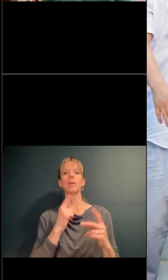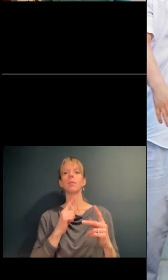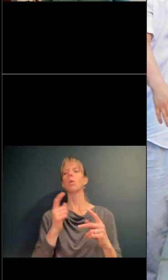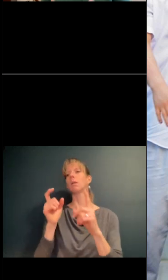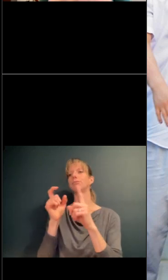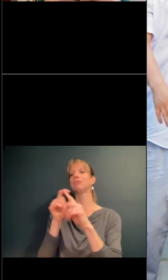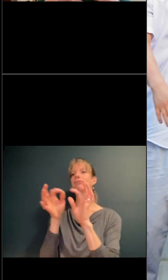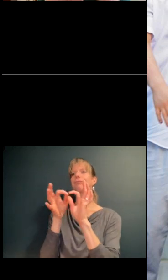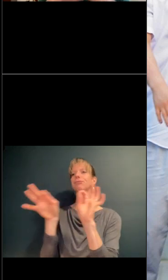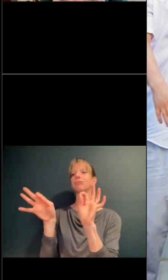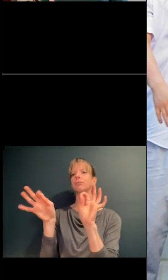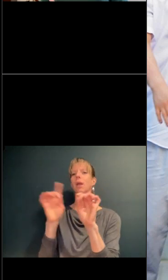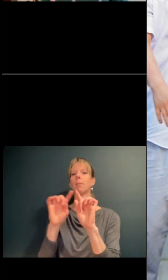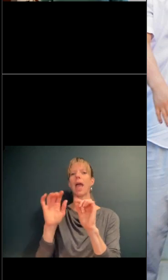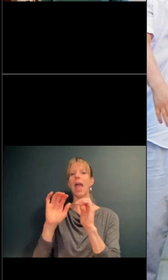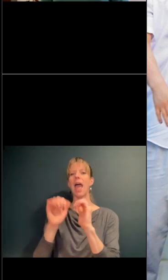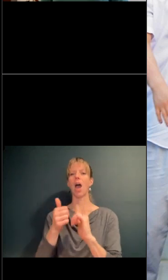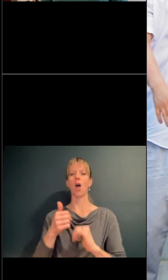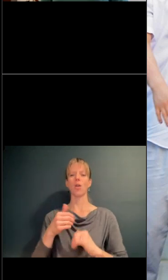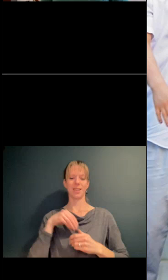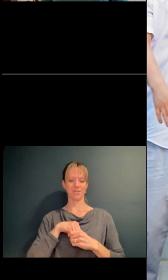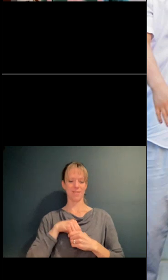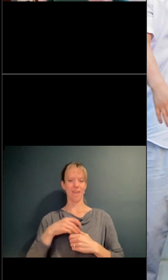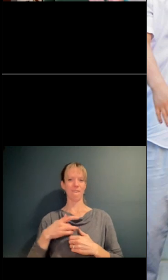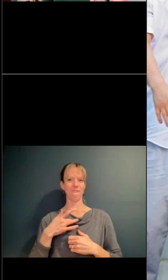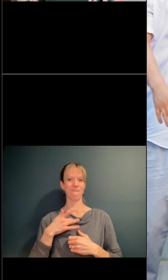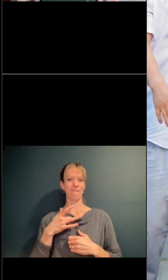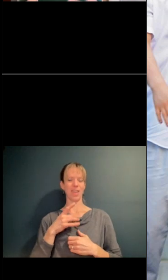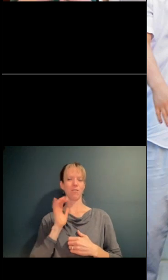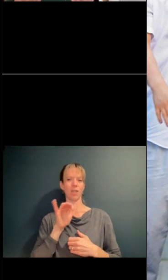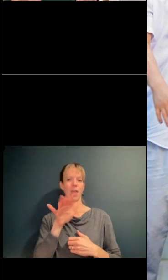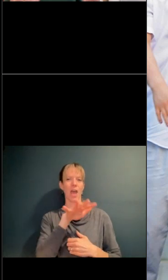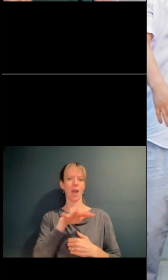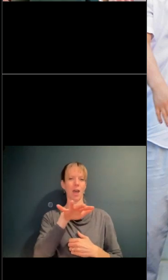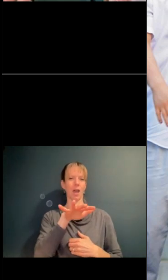but actually about how they feel in a community. That's a really important reminder for those of